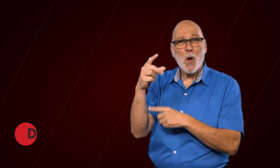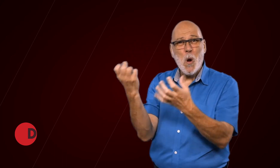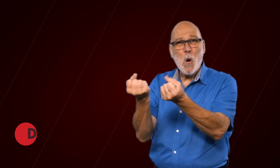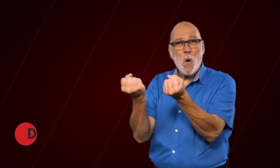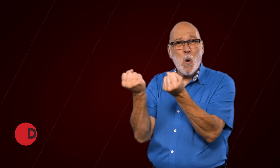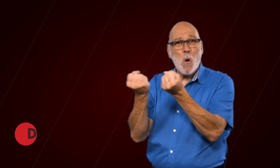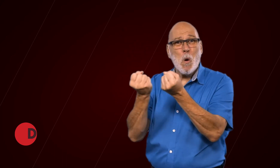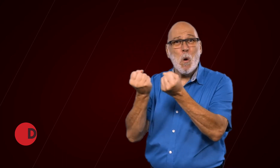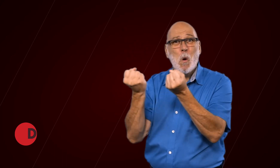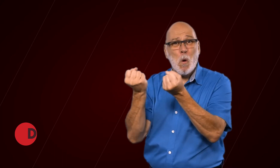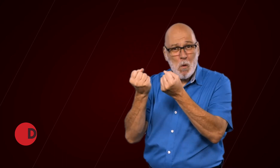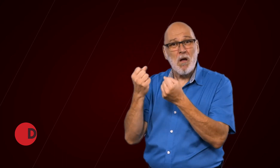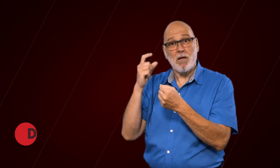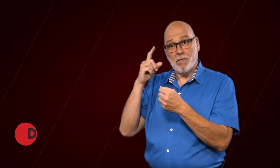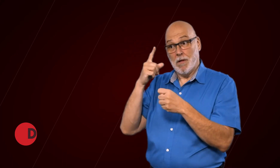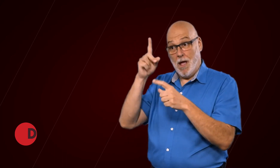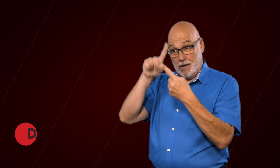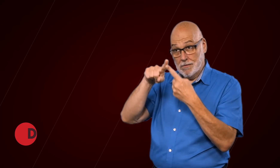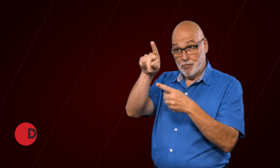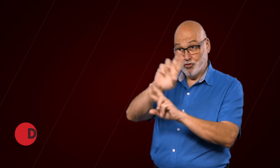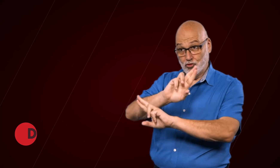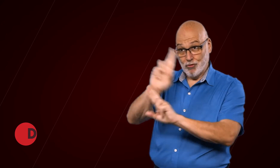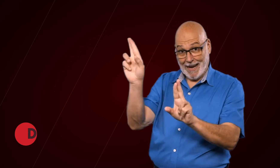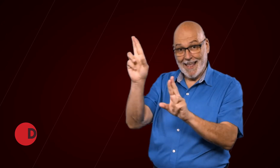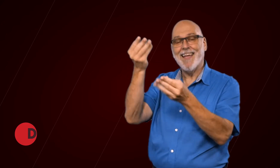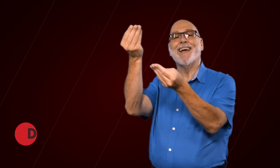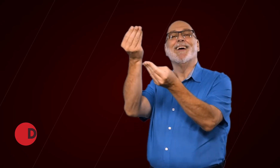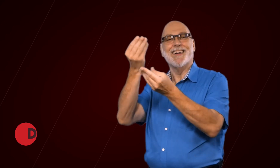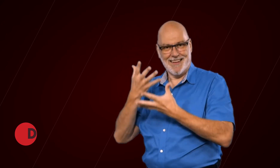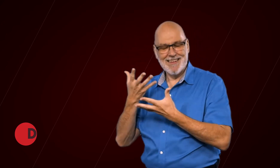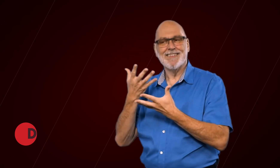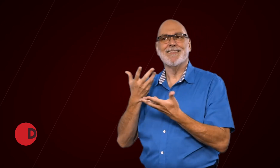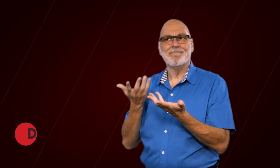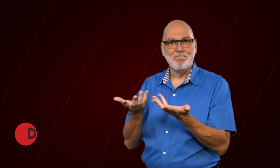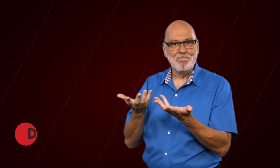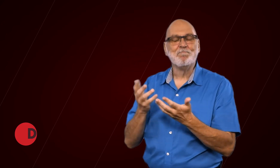or hold the report until they are ready.